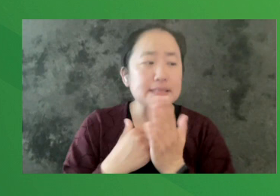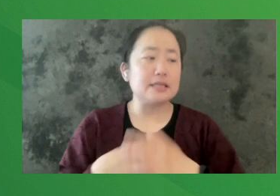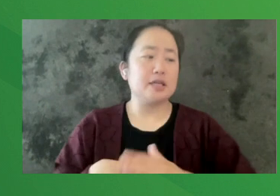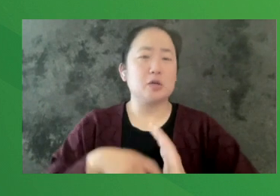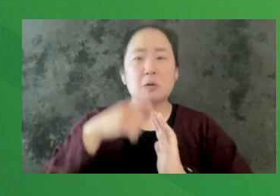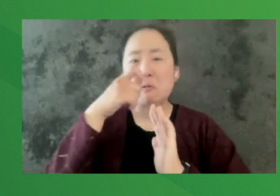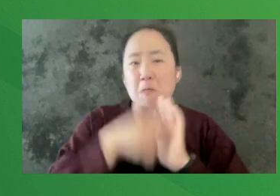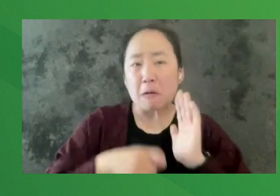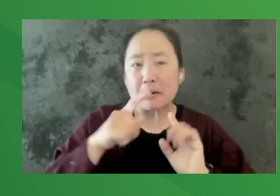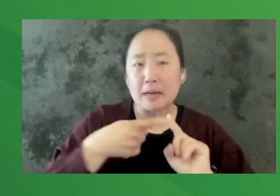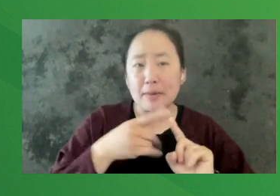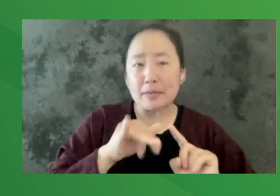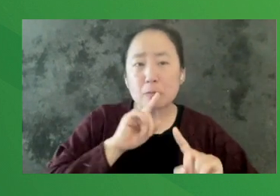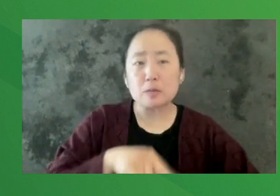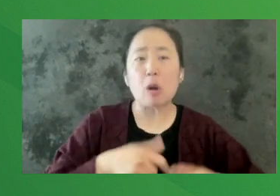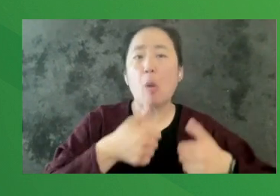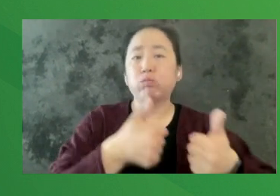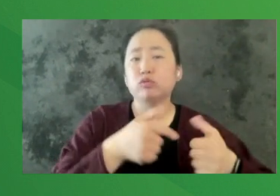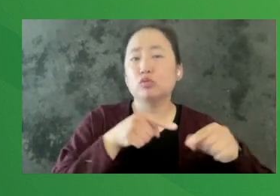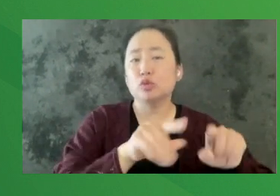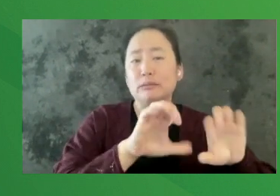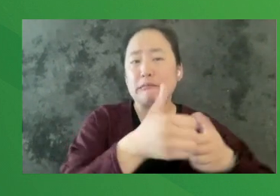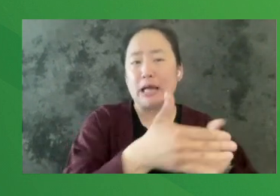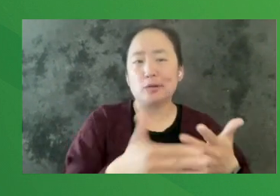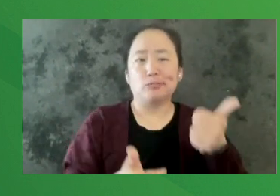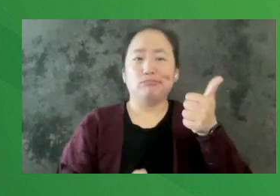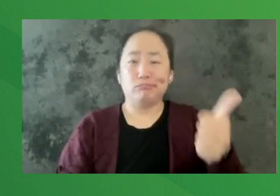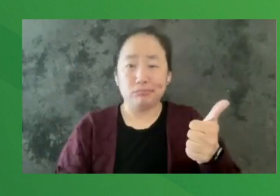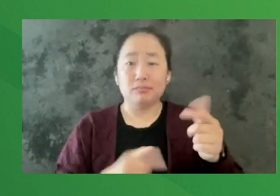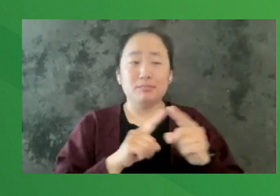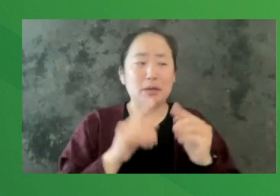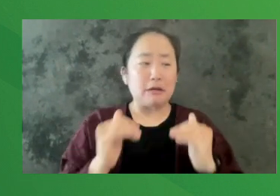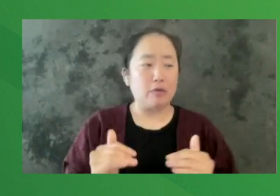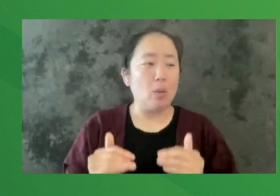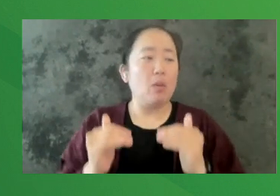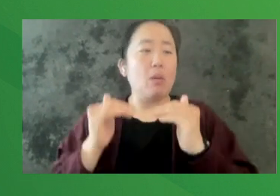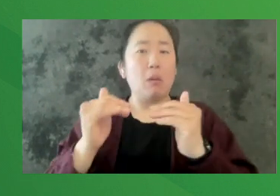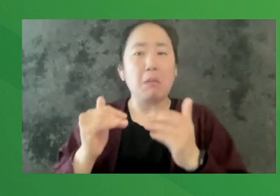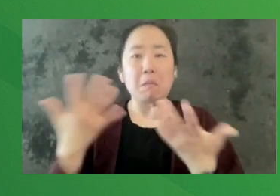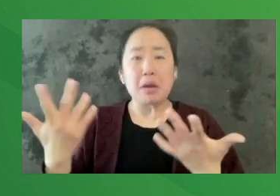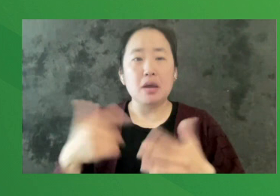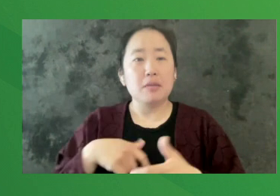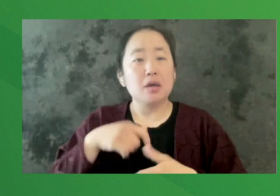But sometimes taking it to the level of writing a letter to a government official, organizing a